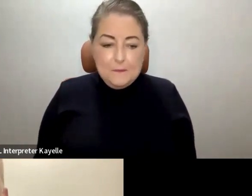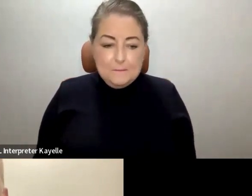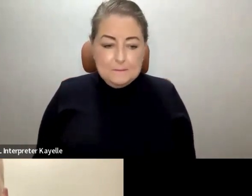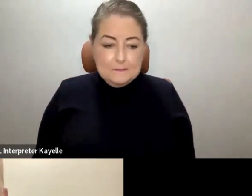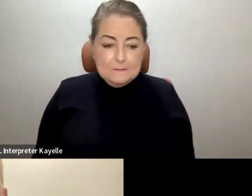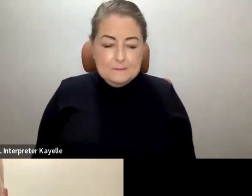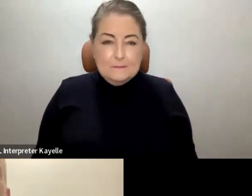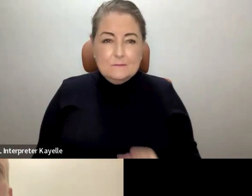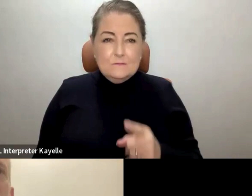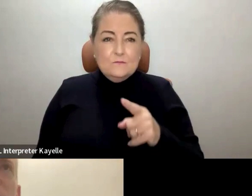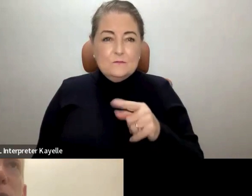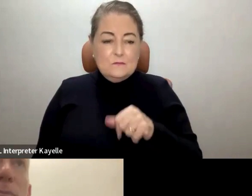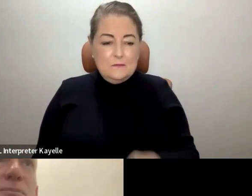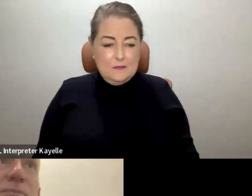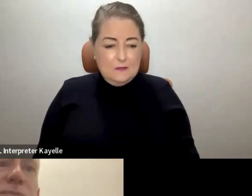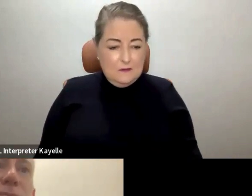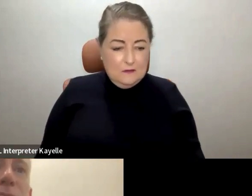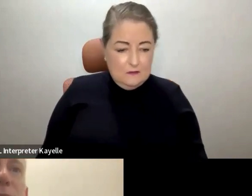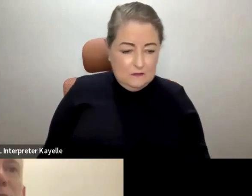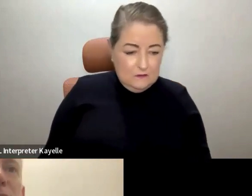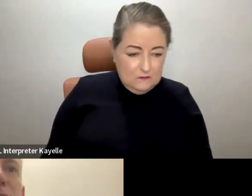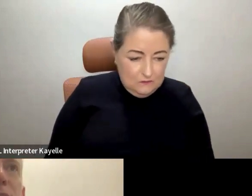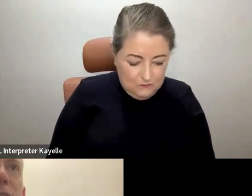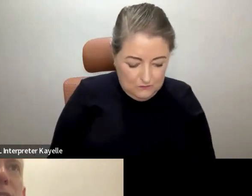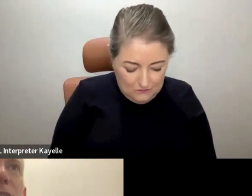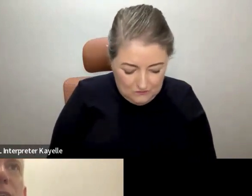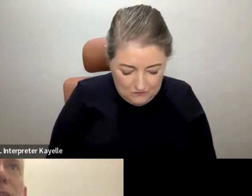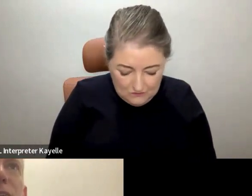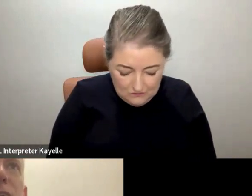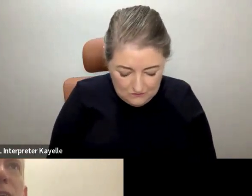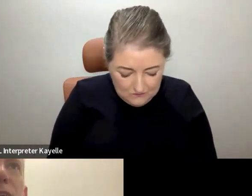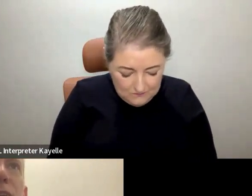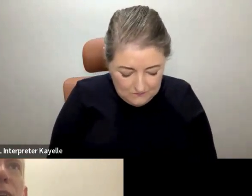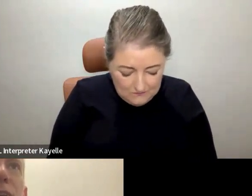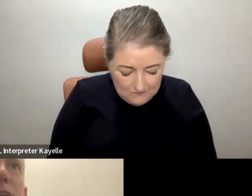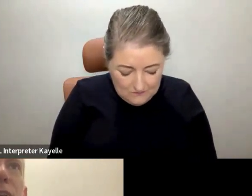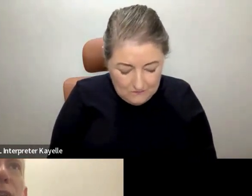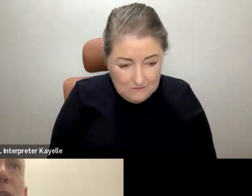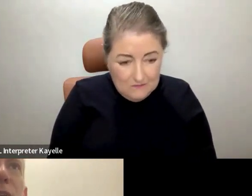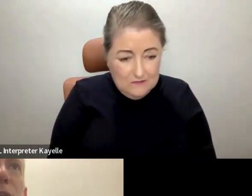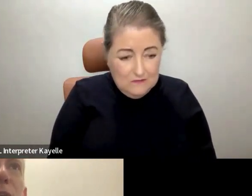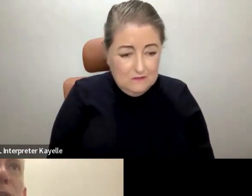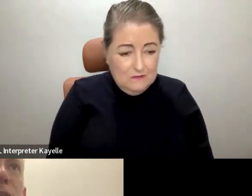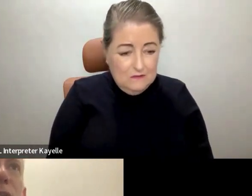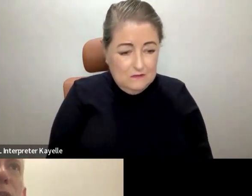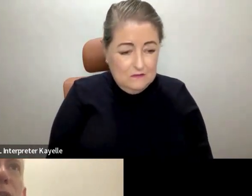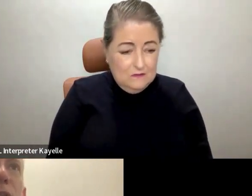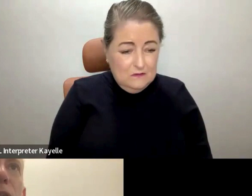completely cooperating. Here we go. And